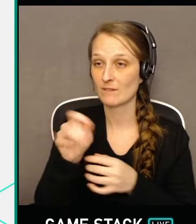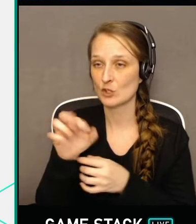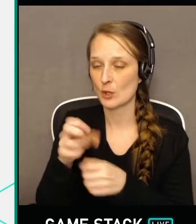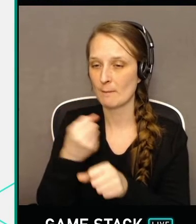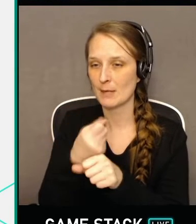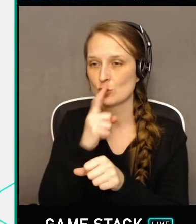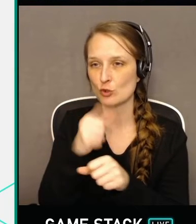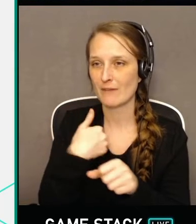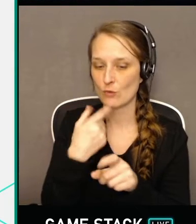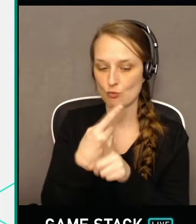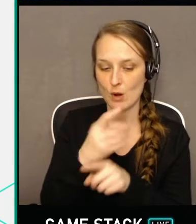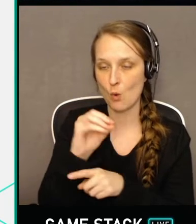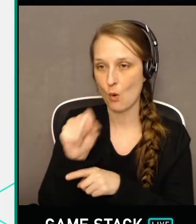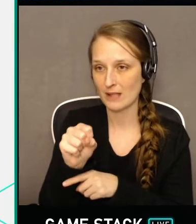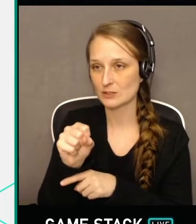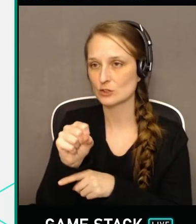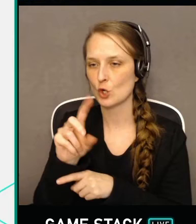drivers and software before you get started.